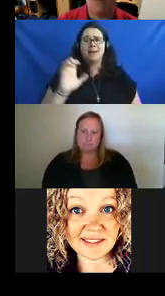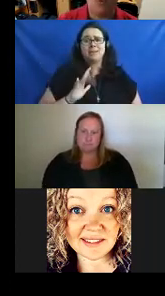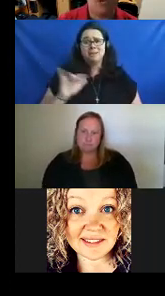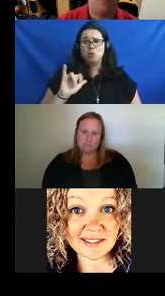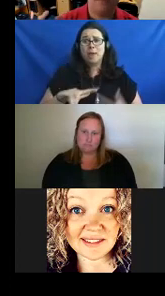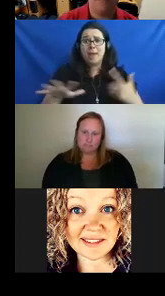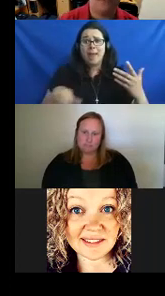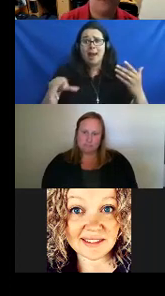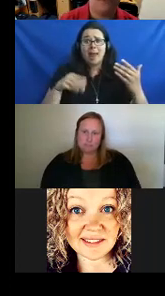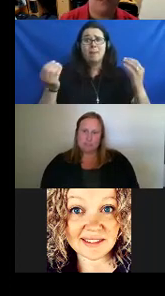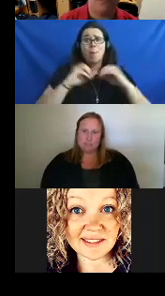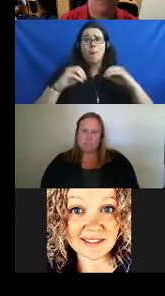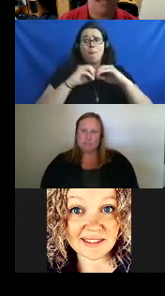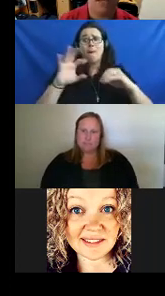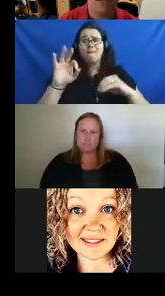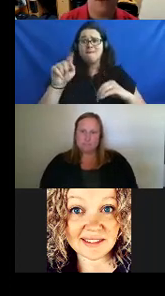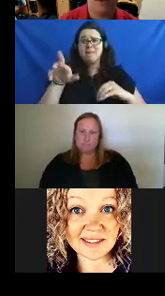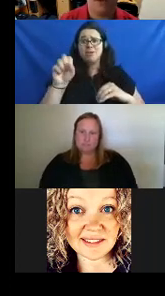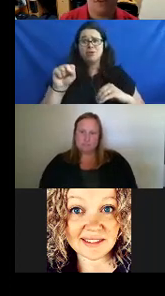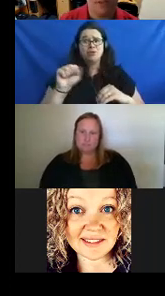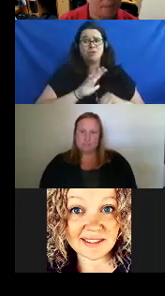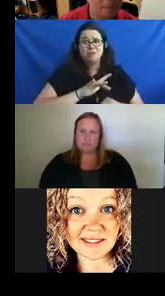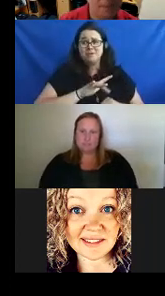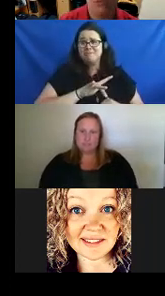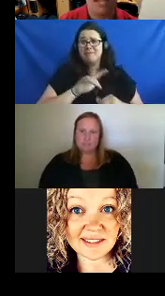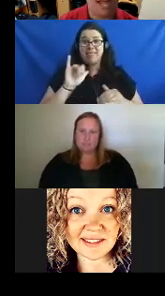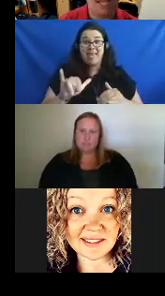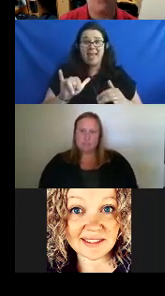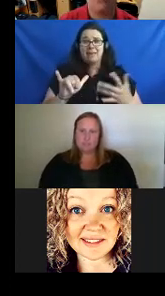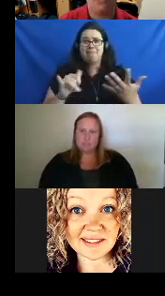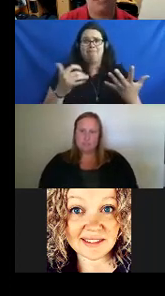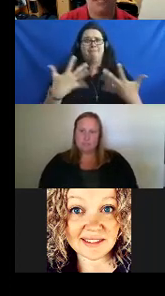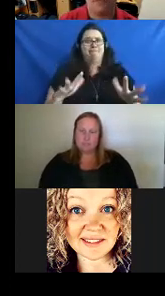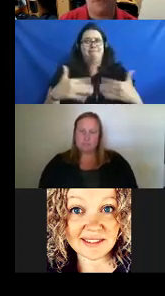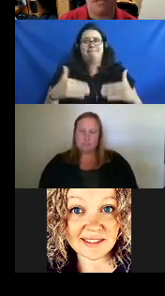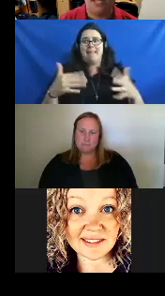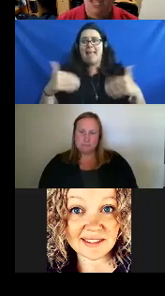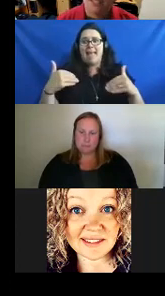MORE AND MORE FEATURES THAT ARE JUST ADDING TO THE ACCESSIBILITY.